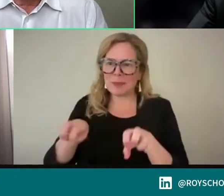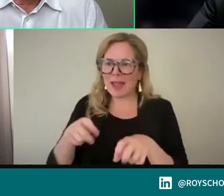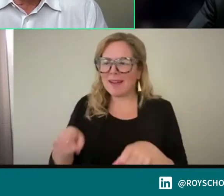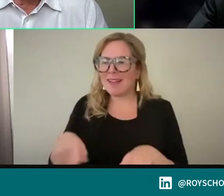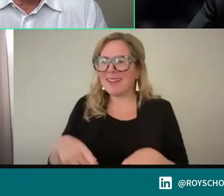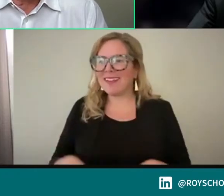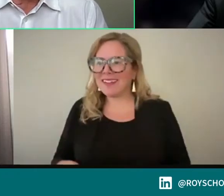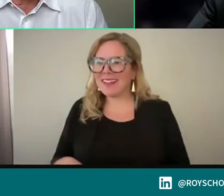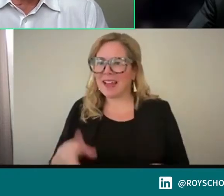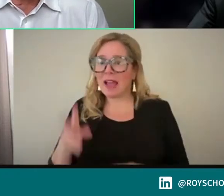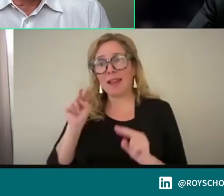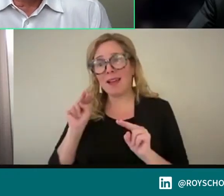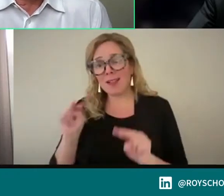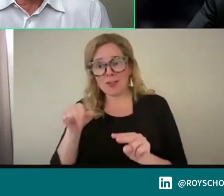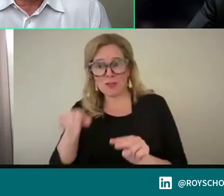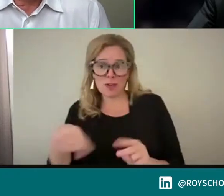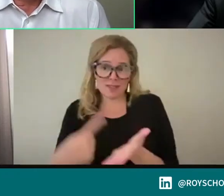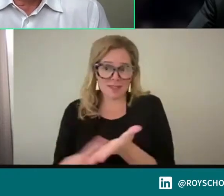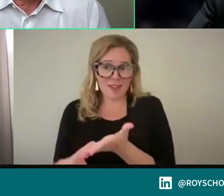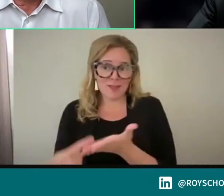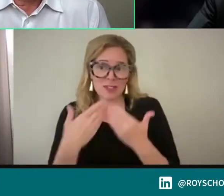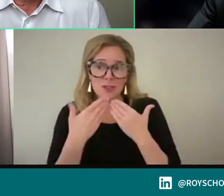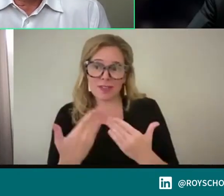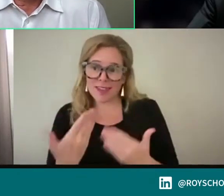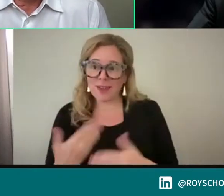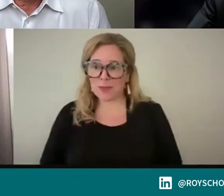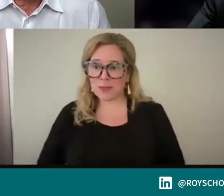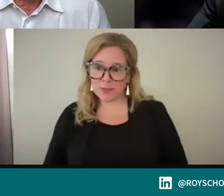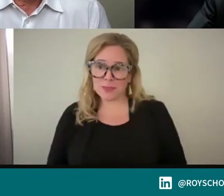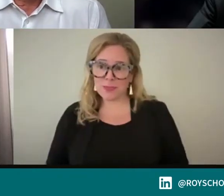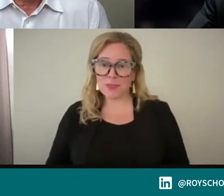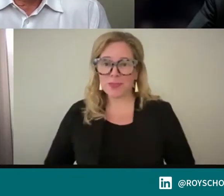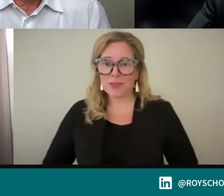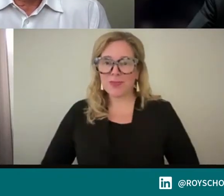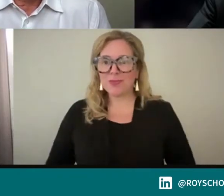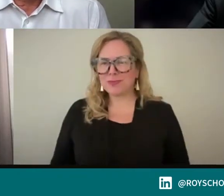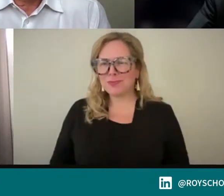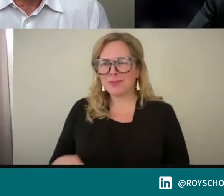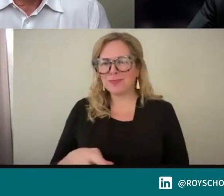the conversation. Thank you for having me. >> Christopher Sharp: Roy, thank you. Terrific